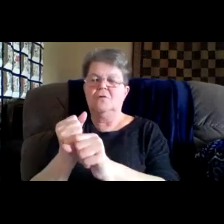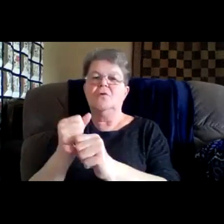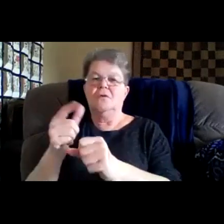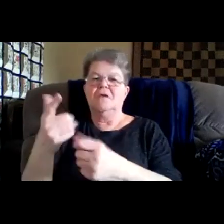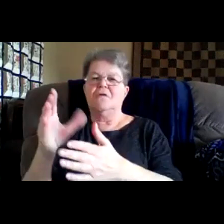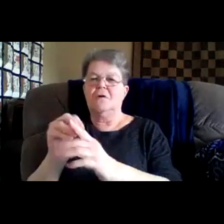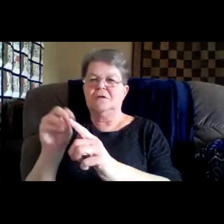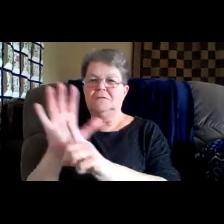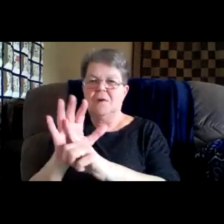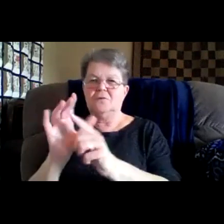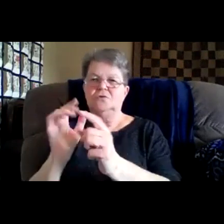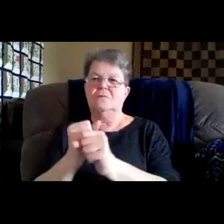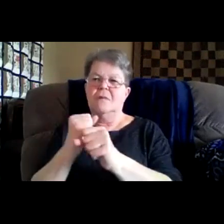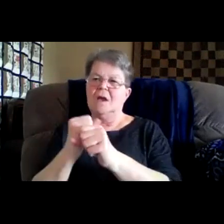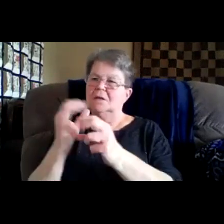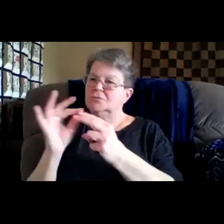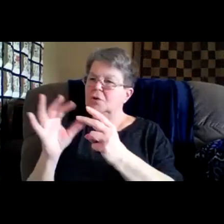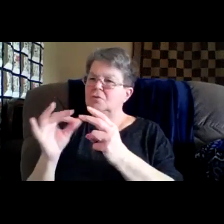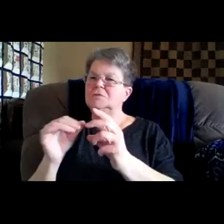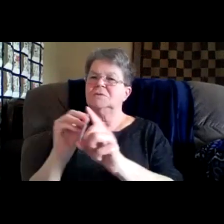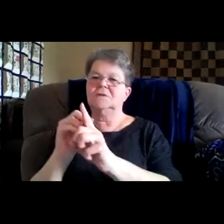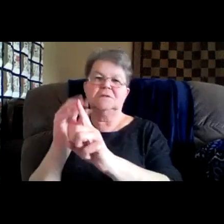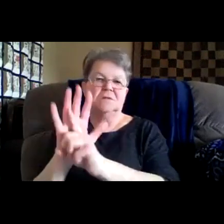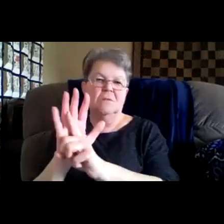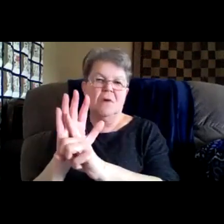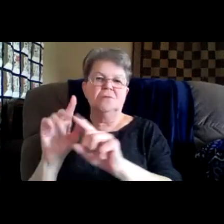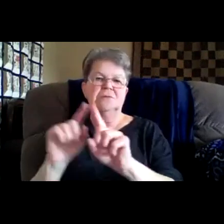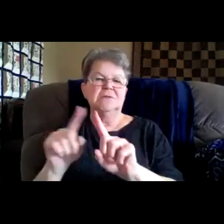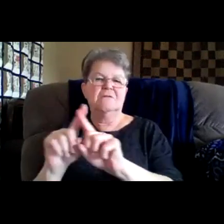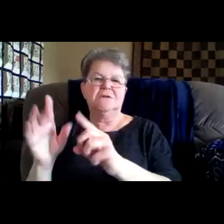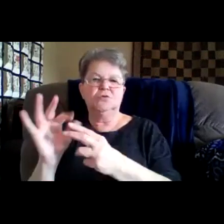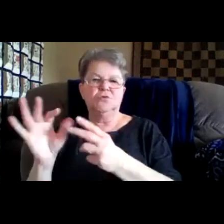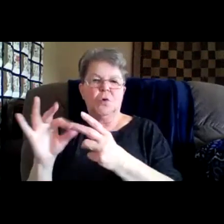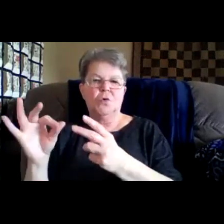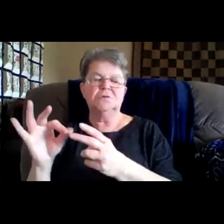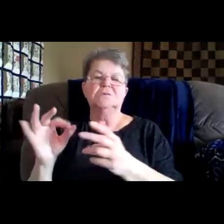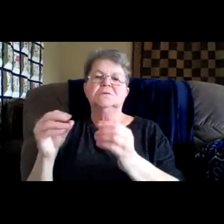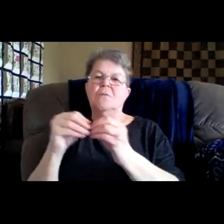been exposed to kind of a varying diet of different choices that become more and more complicated over time